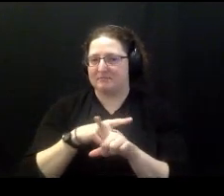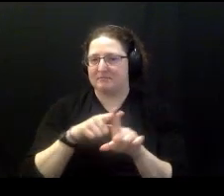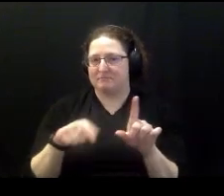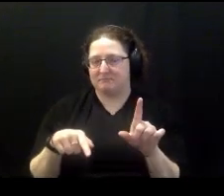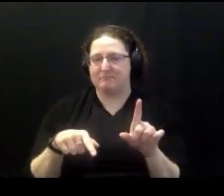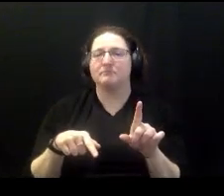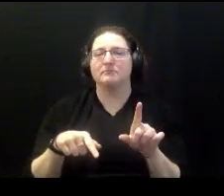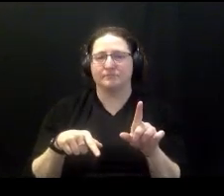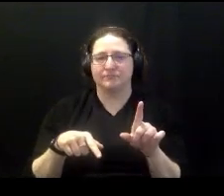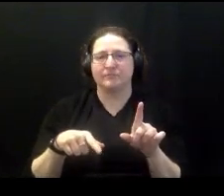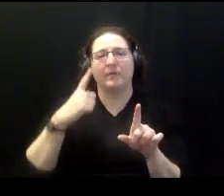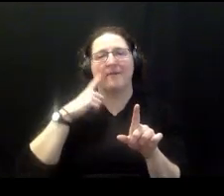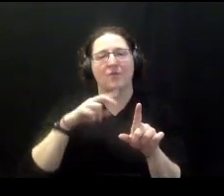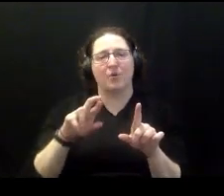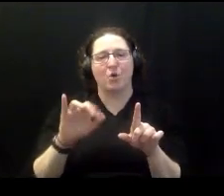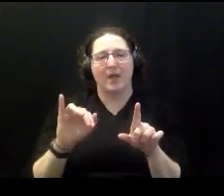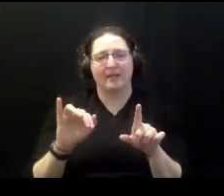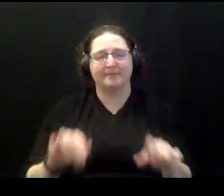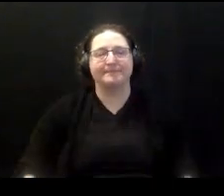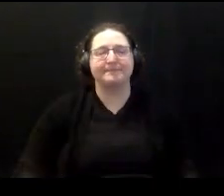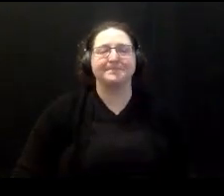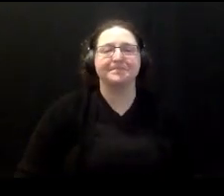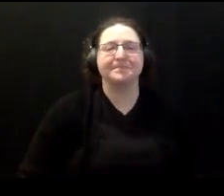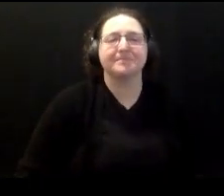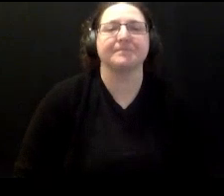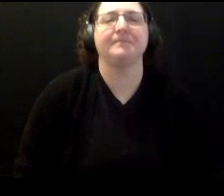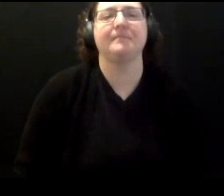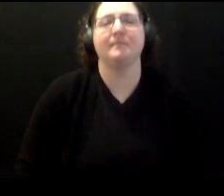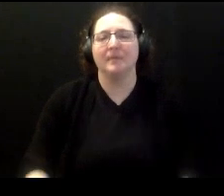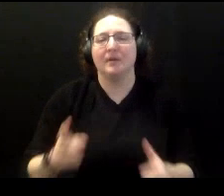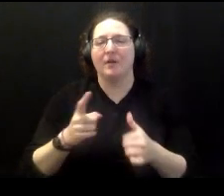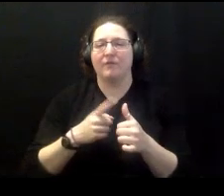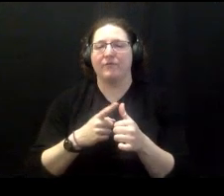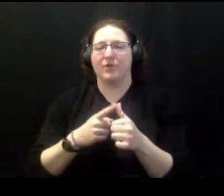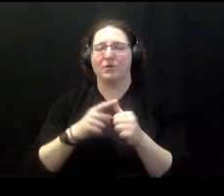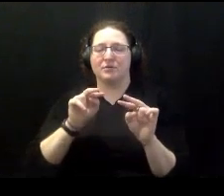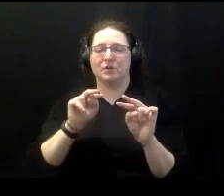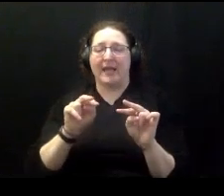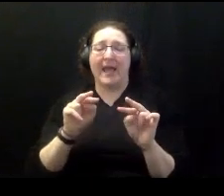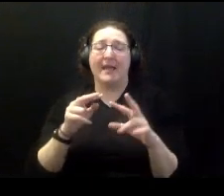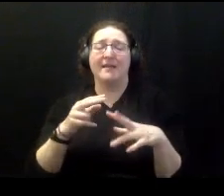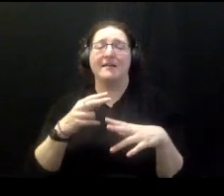First, we will be looking at impacts related to the health of people in Rhode Island.